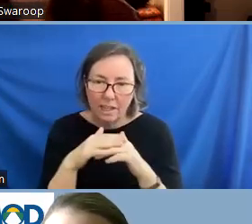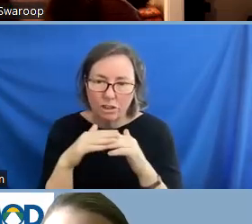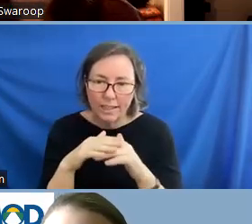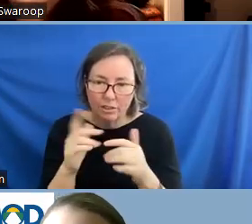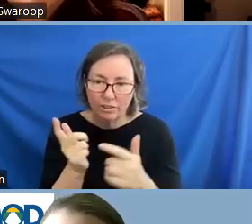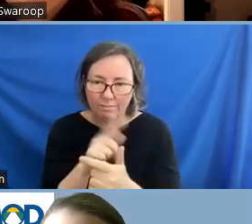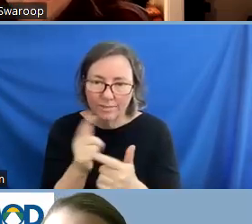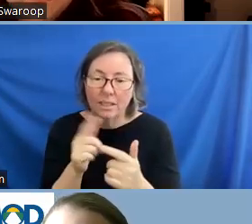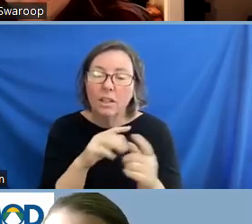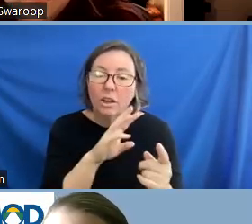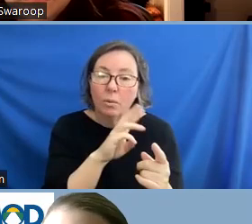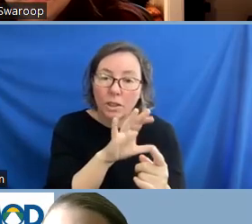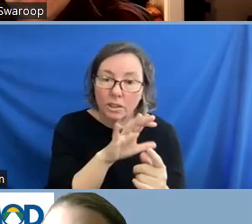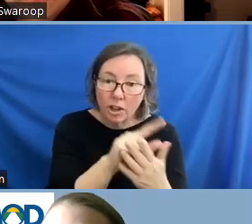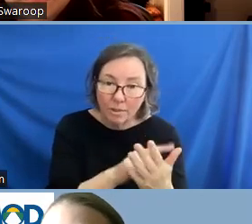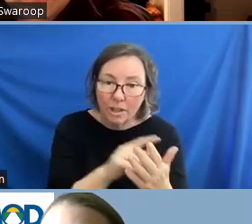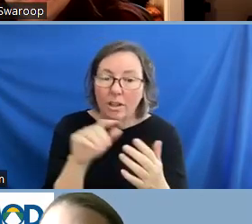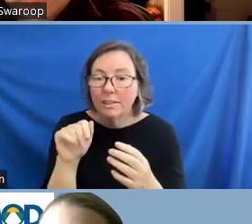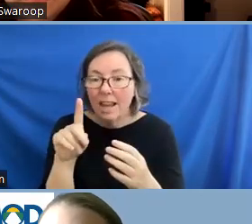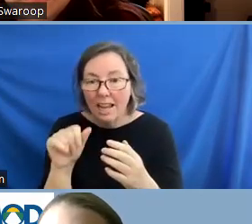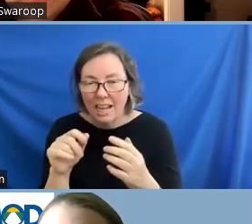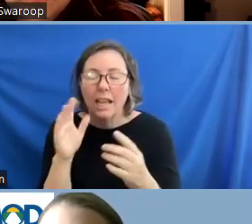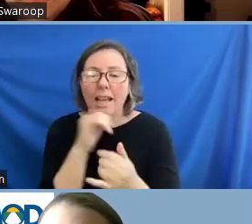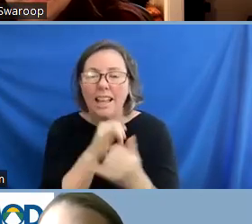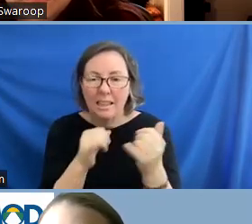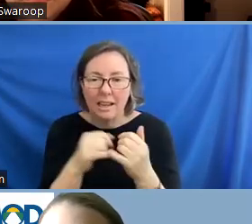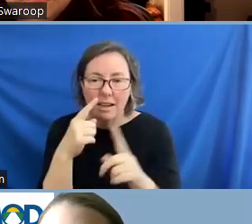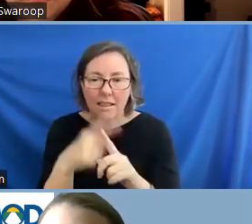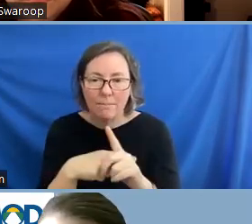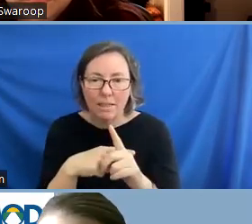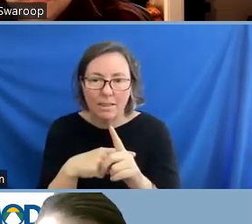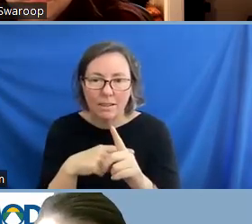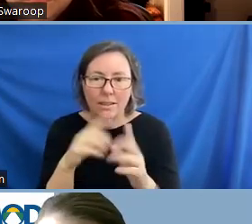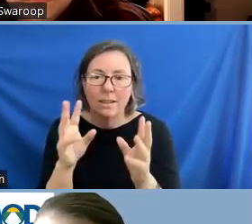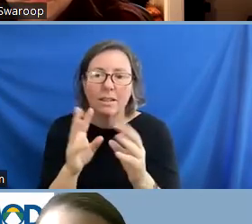and worker's comp more at the end of the month. So definitely come to that. I will, yes.